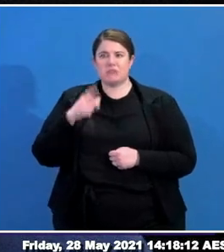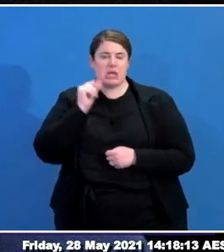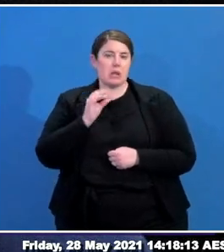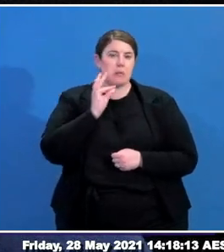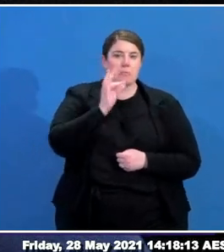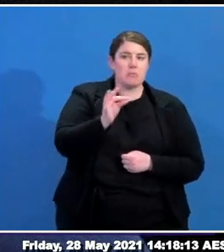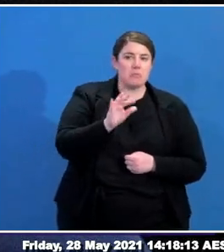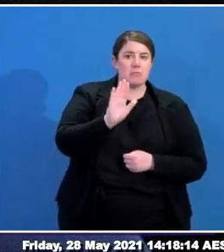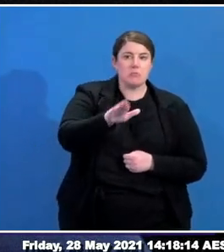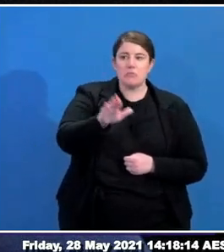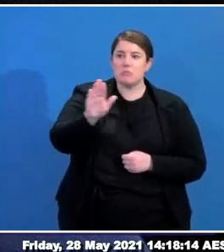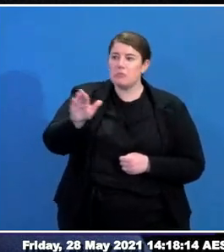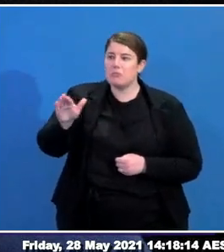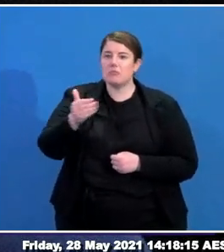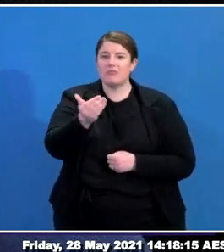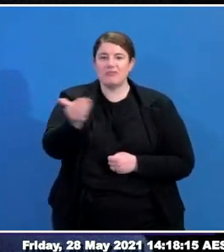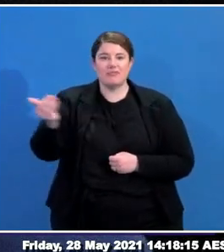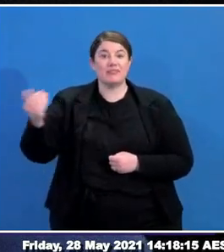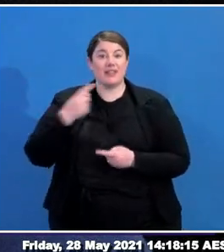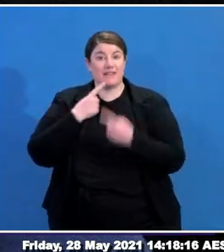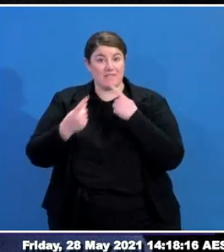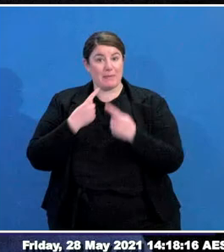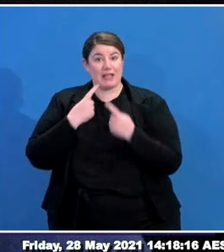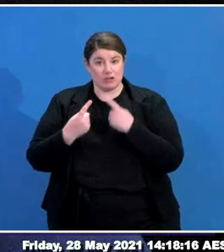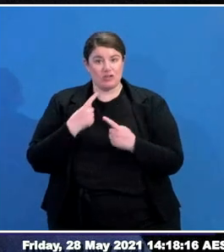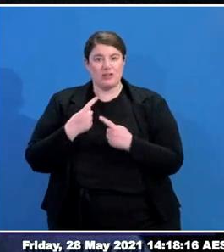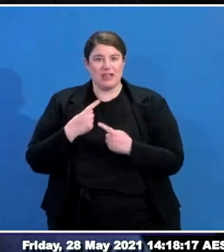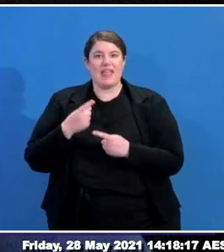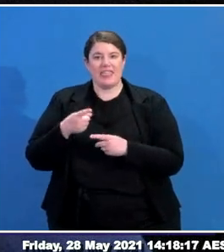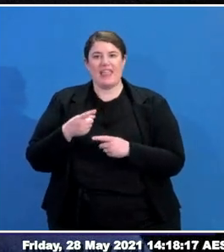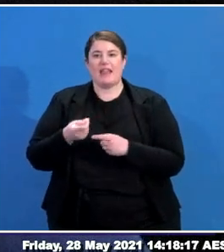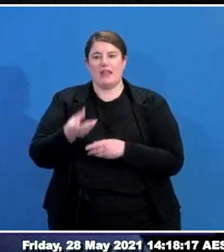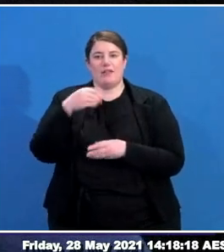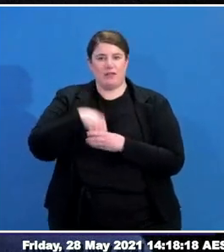and elicit information that may in fact become evidence of a problem.